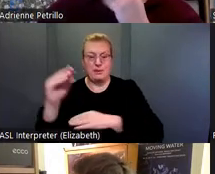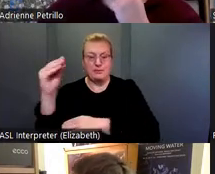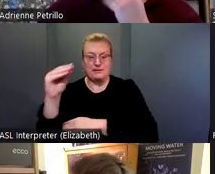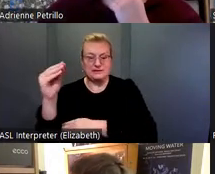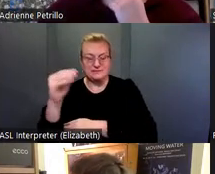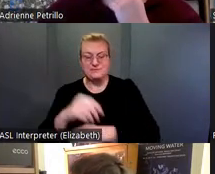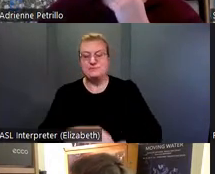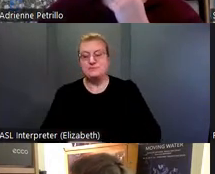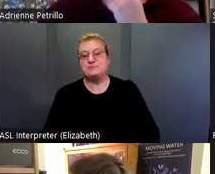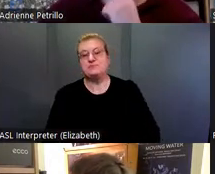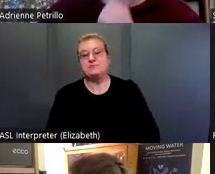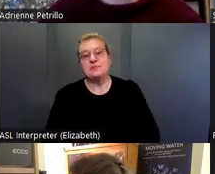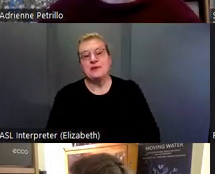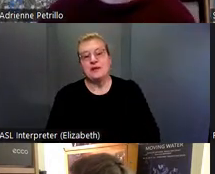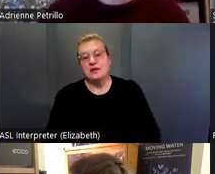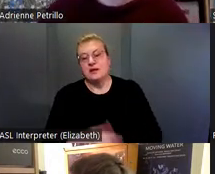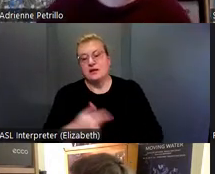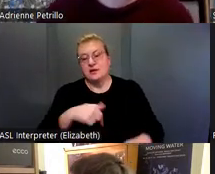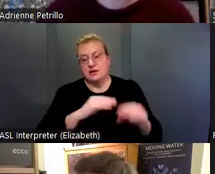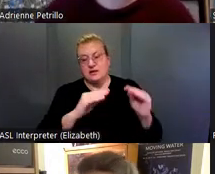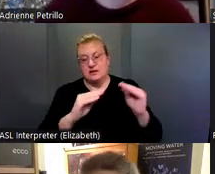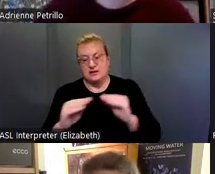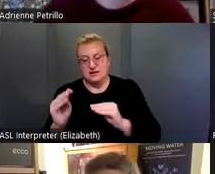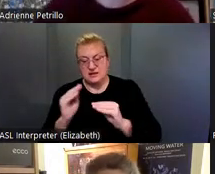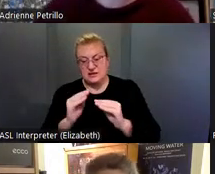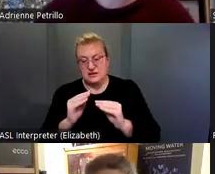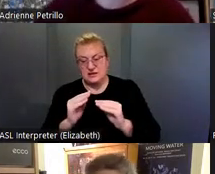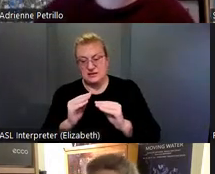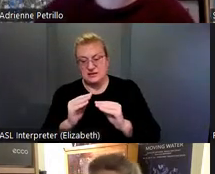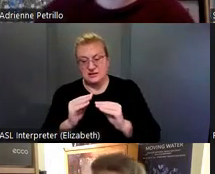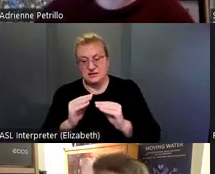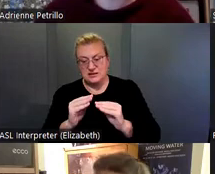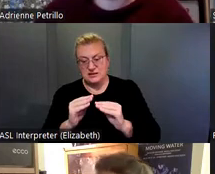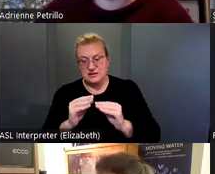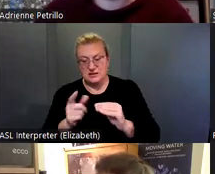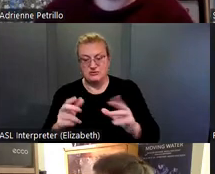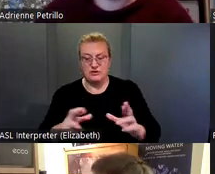We also teach and do residencies and educational work.